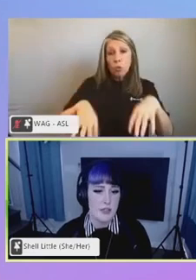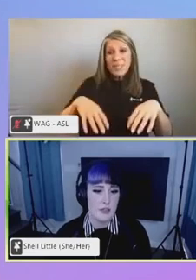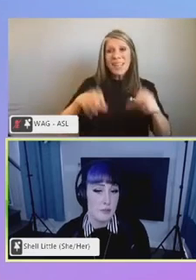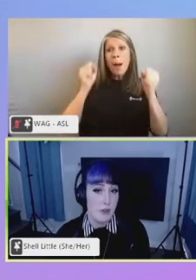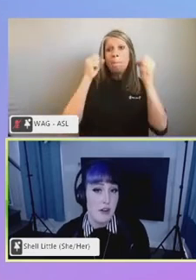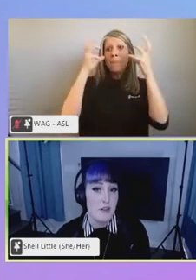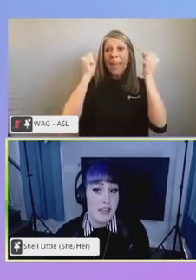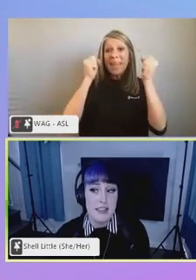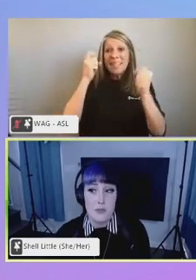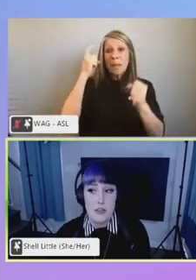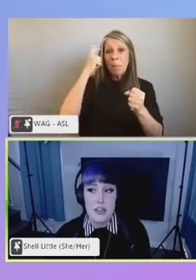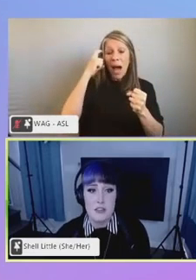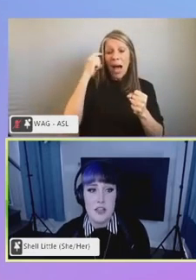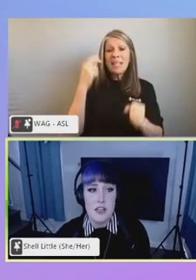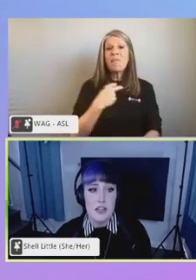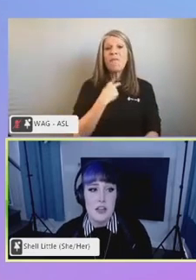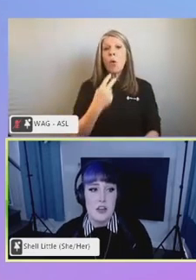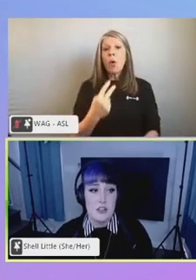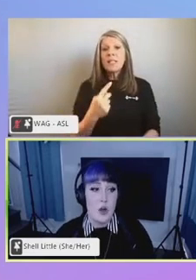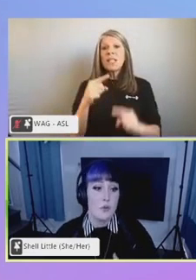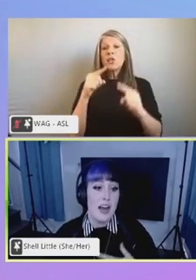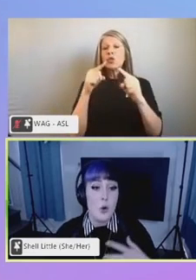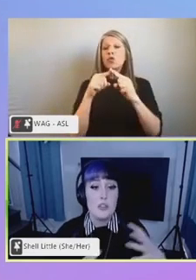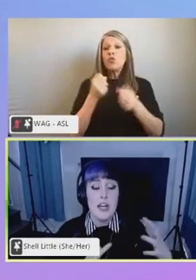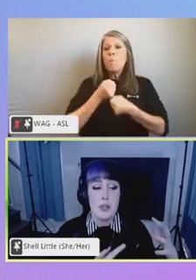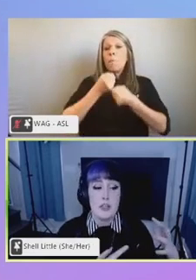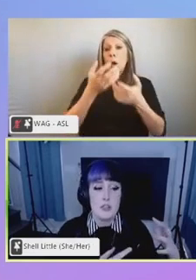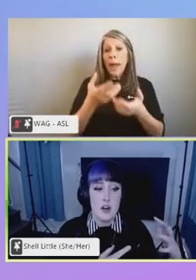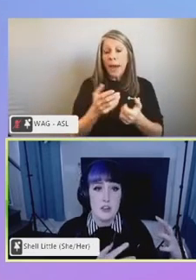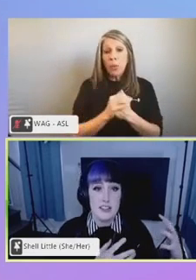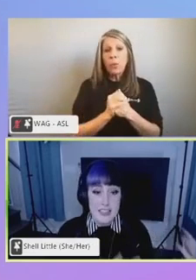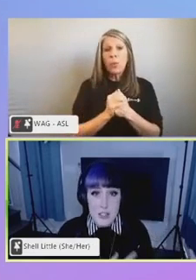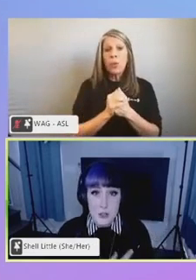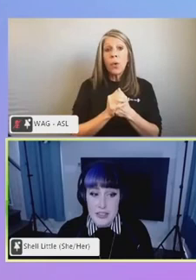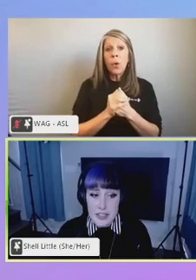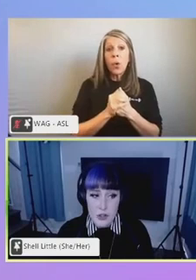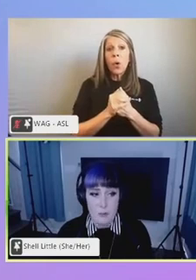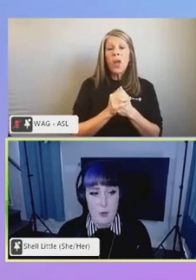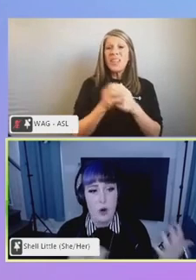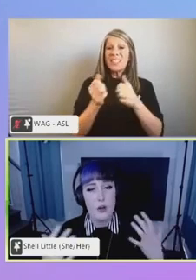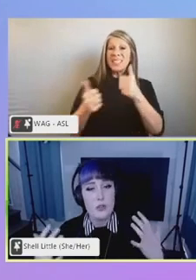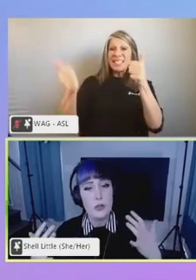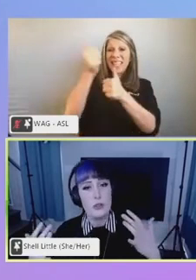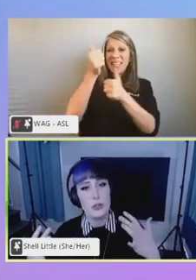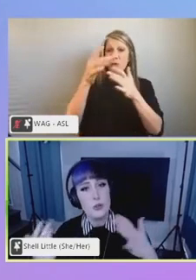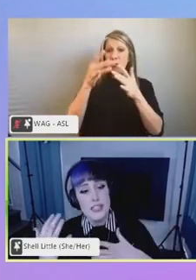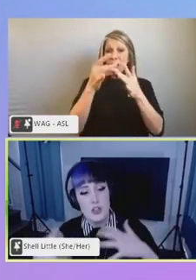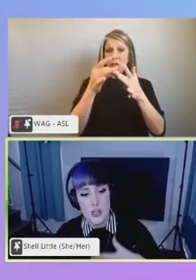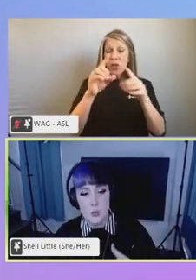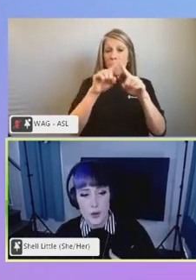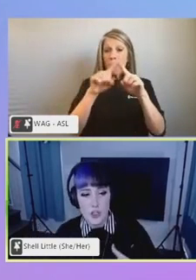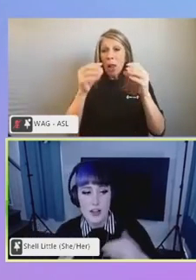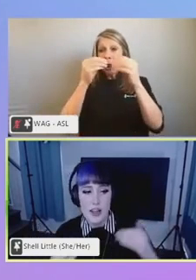Route 78% in 2021 previous from the 12 months. Yet, we are losing amazing minds and voices to burnout in this